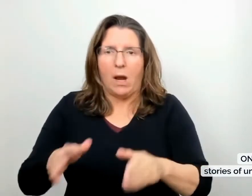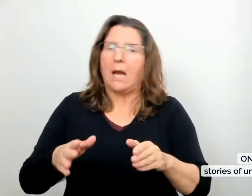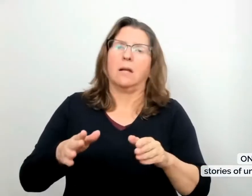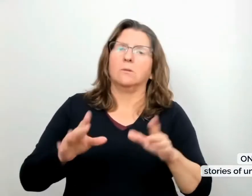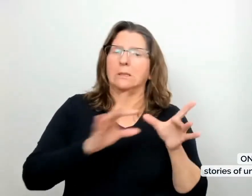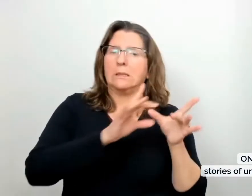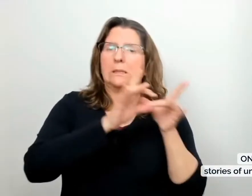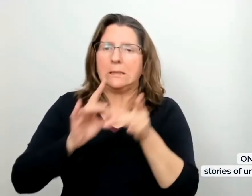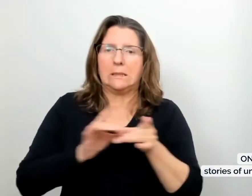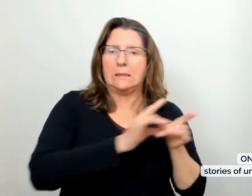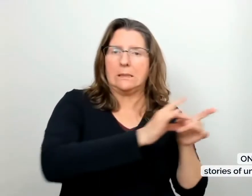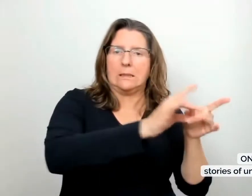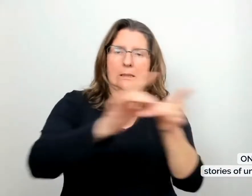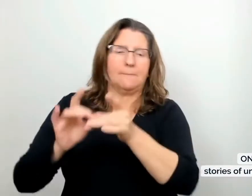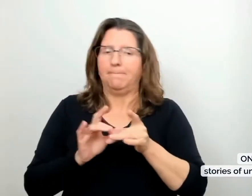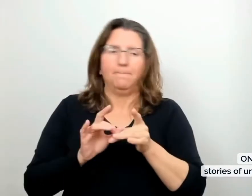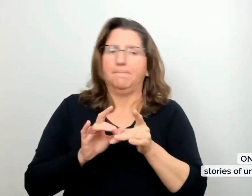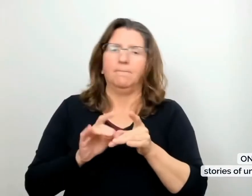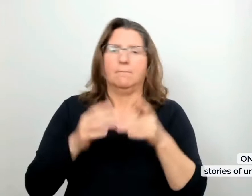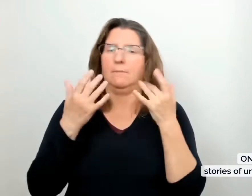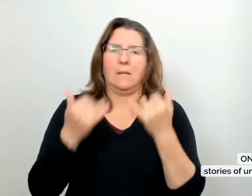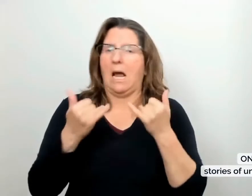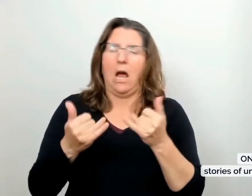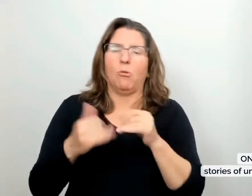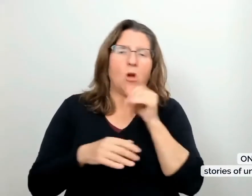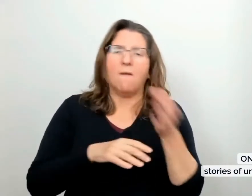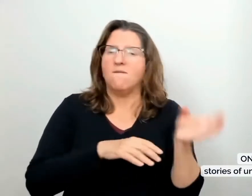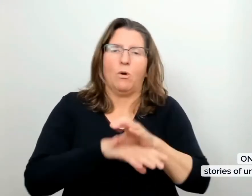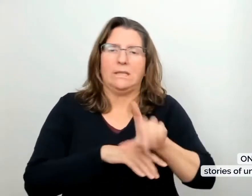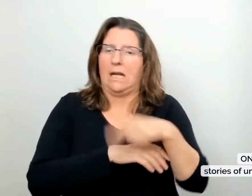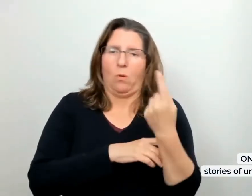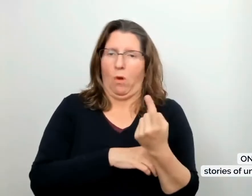We coerced students to function in the same way, in order to belong.